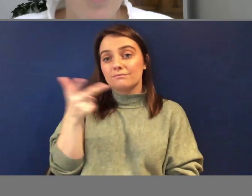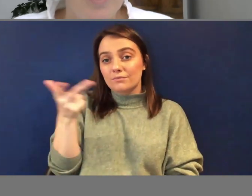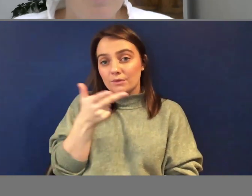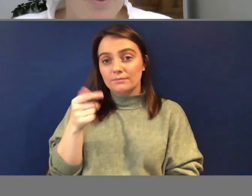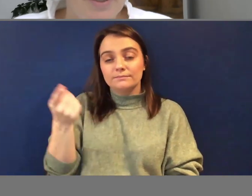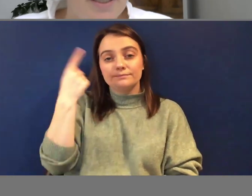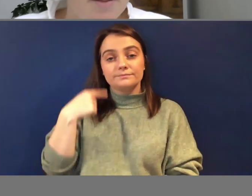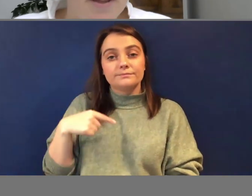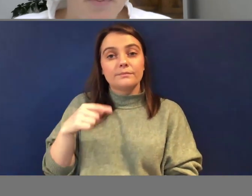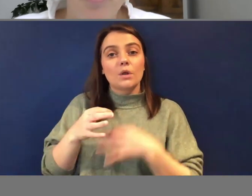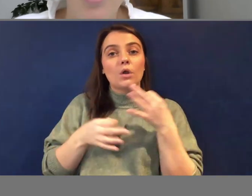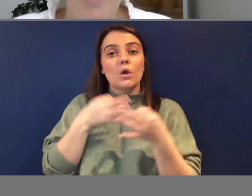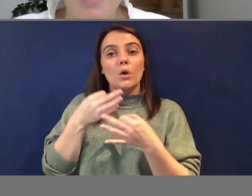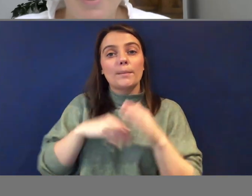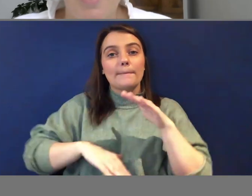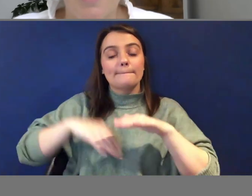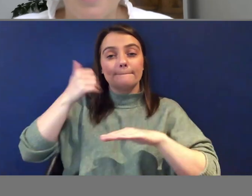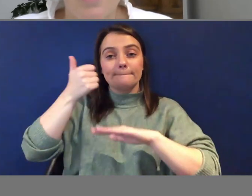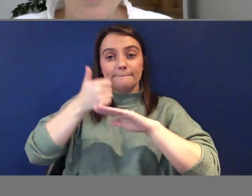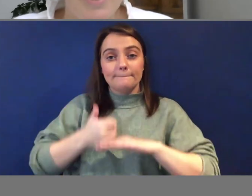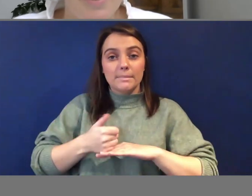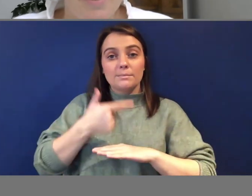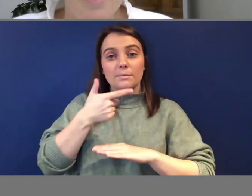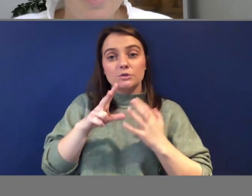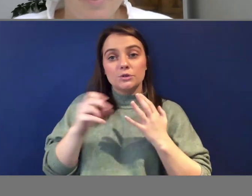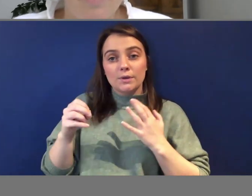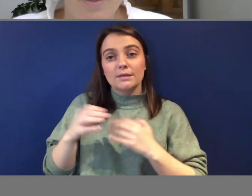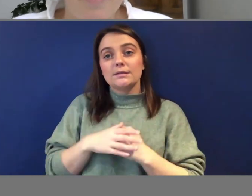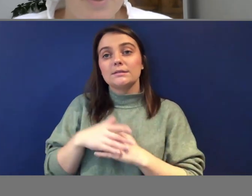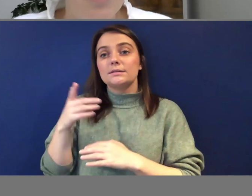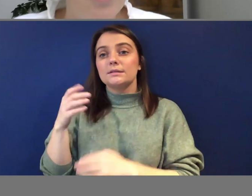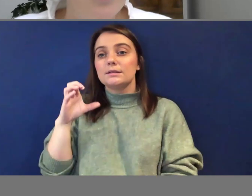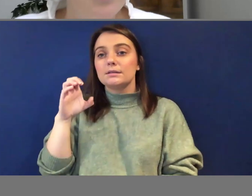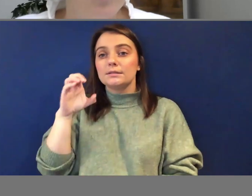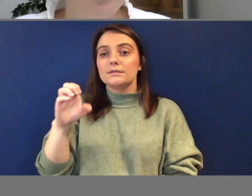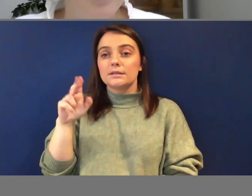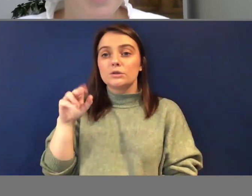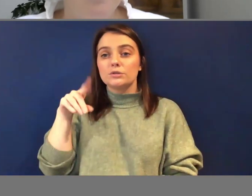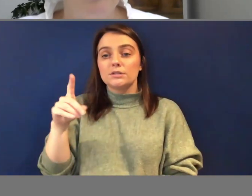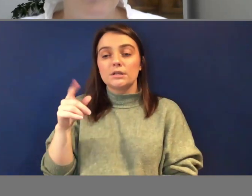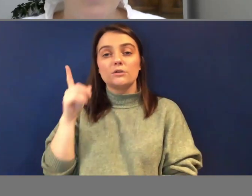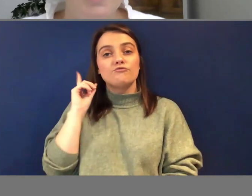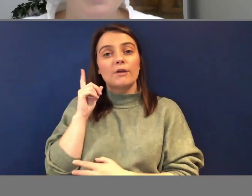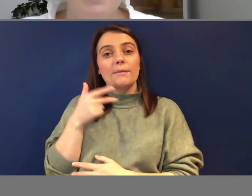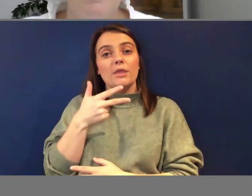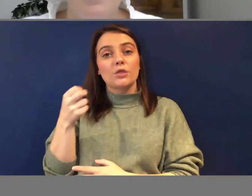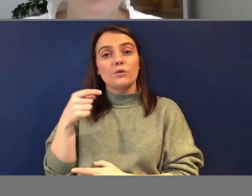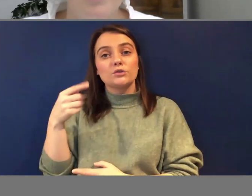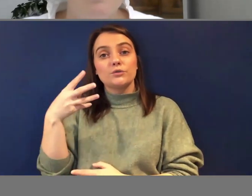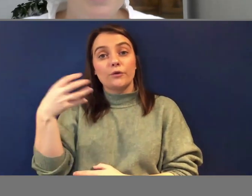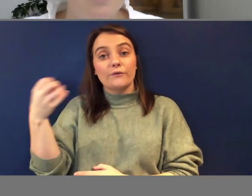going Part K is a minimum of 280 CEUD is recommending 300 to 450 okay so that's a that's a really big